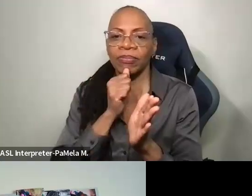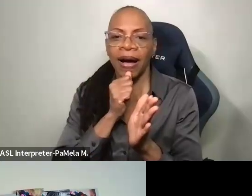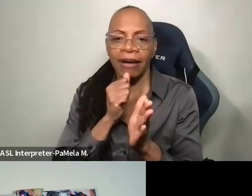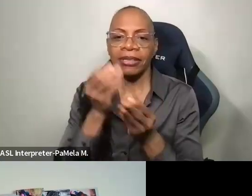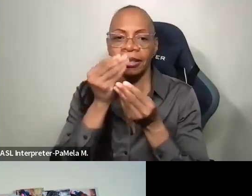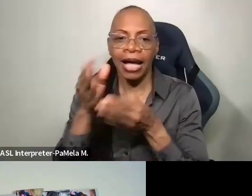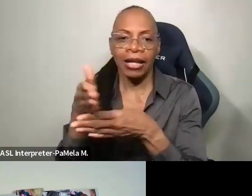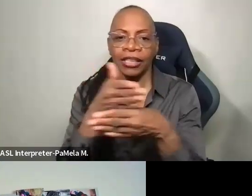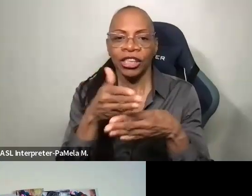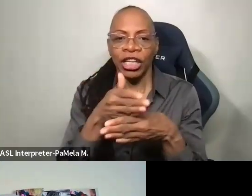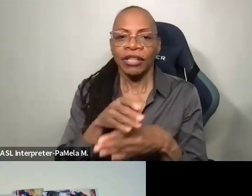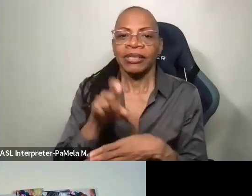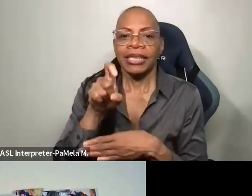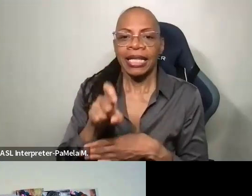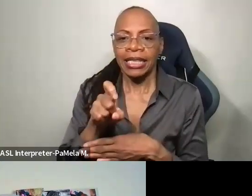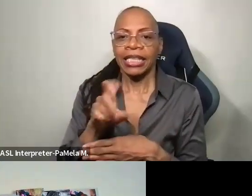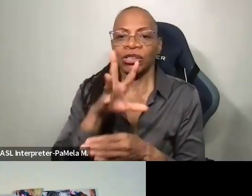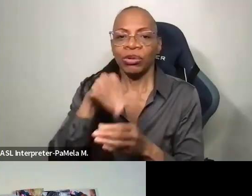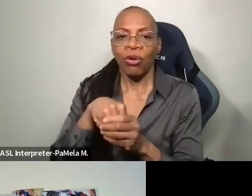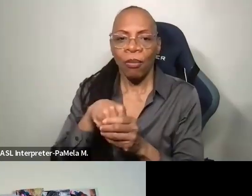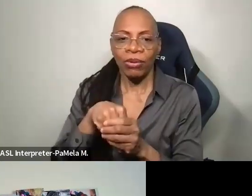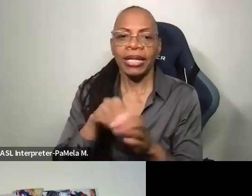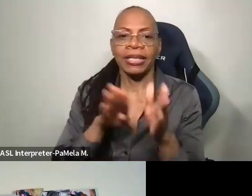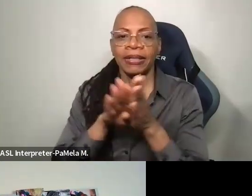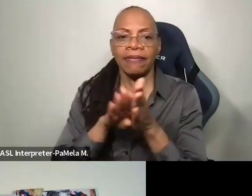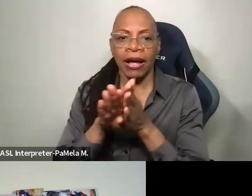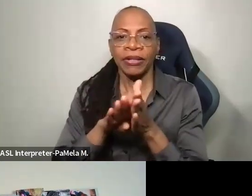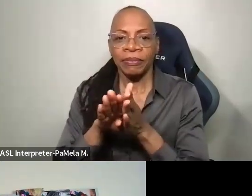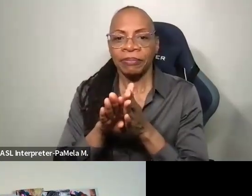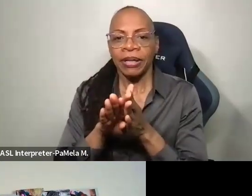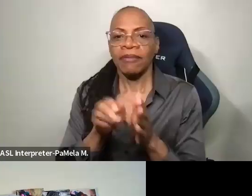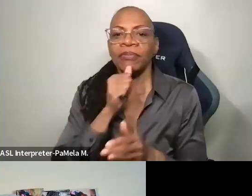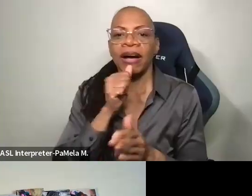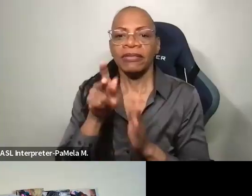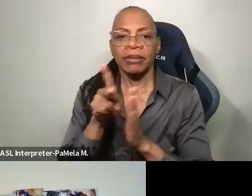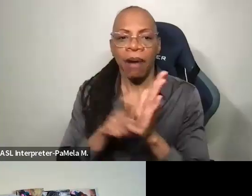But there, so there's no national standard on like, yes, the data that is entered into HMIS for PATH